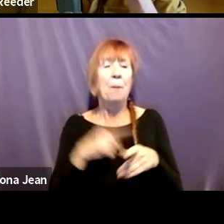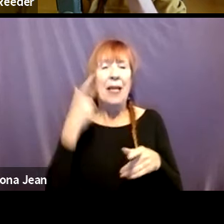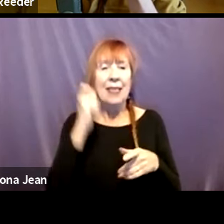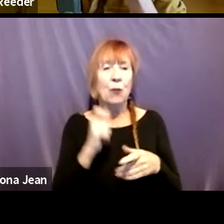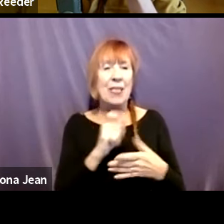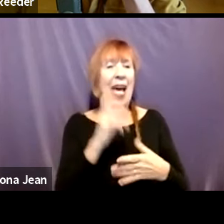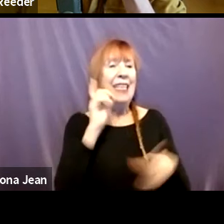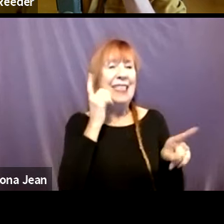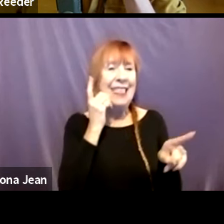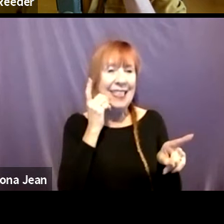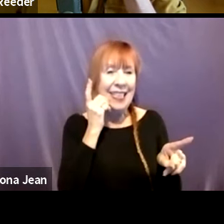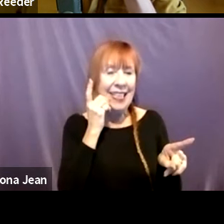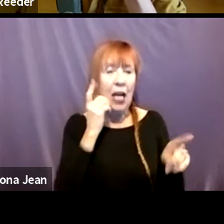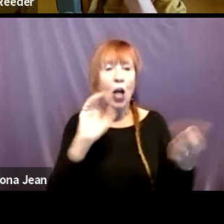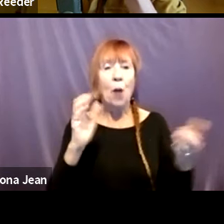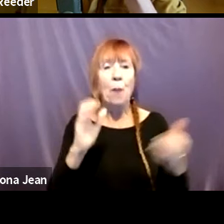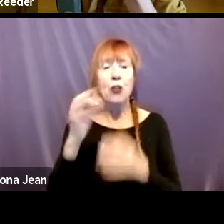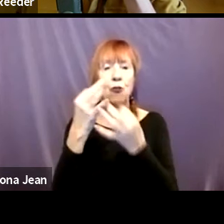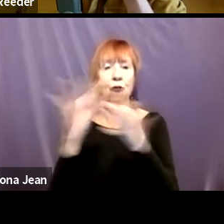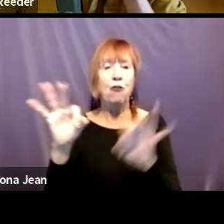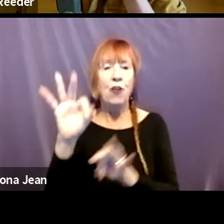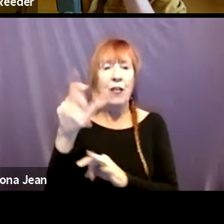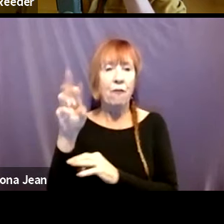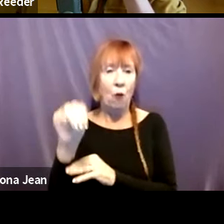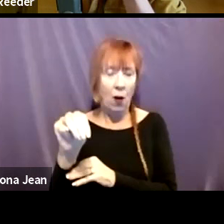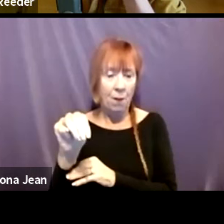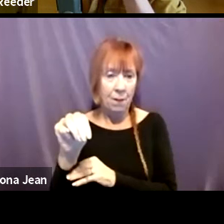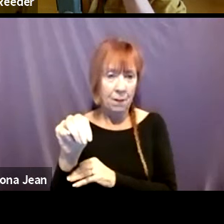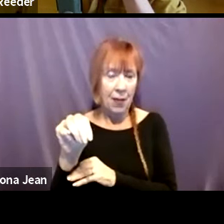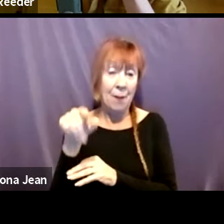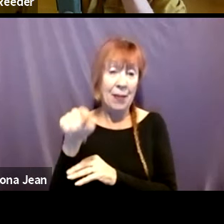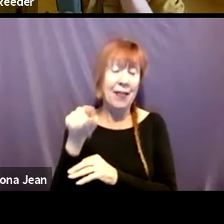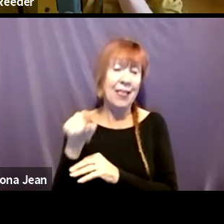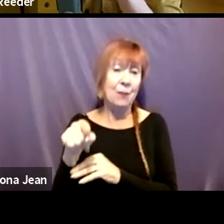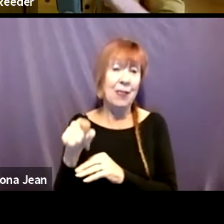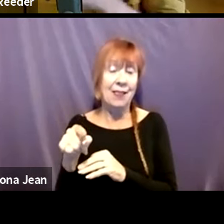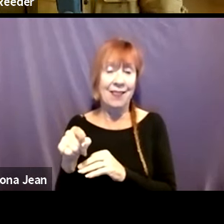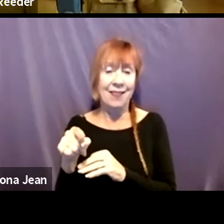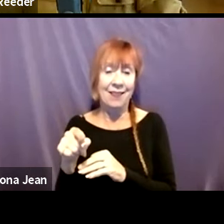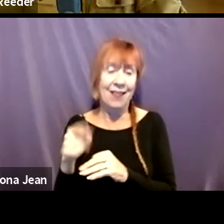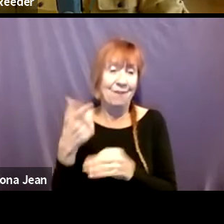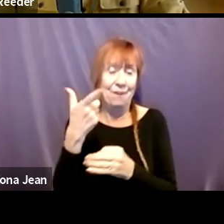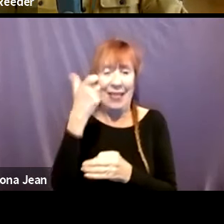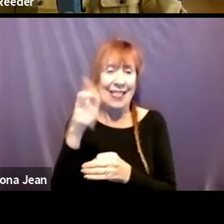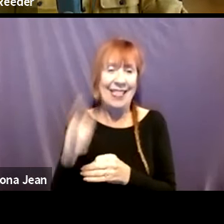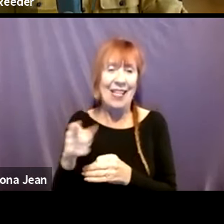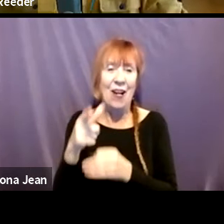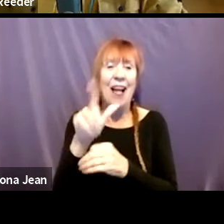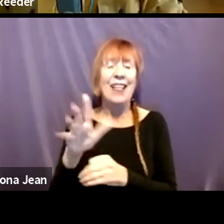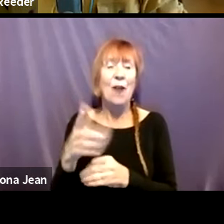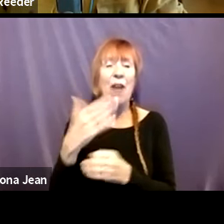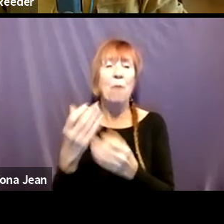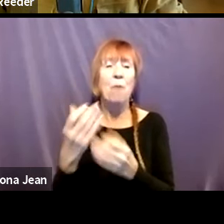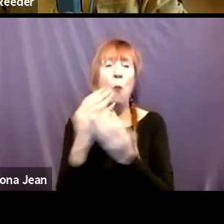because Freeform, you have a lot more freedom to curse, and to be a little bit more vulgar, you know,